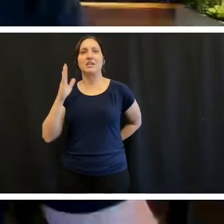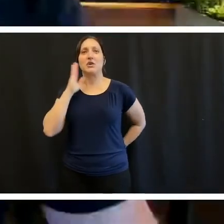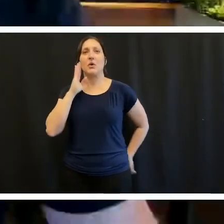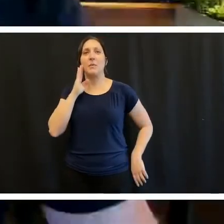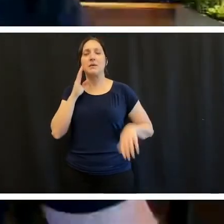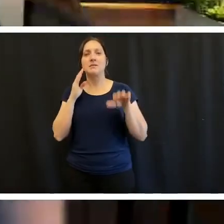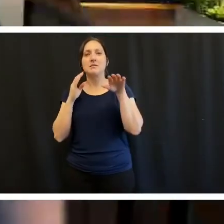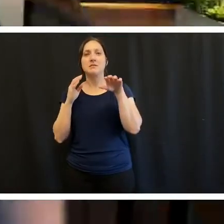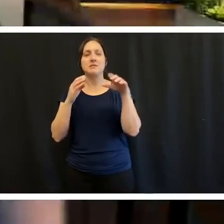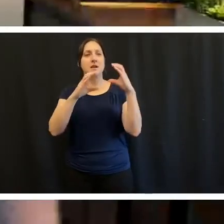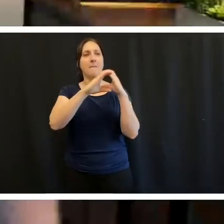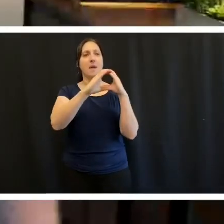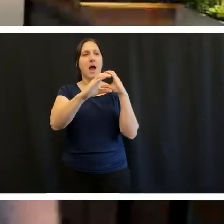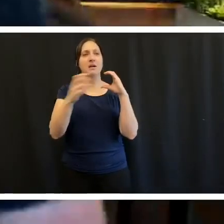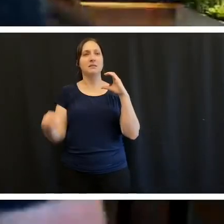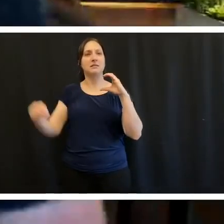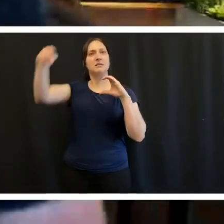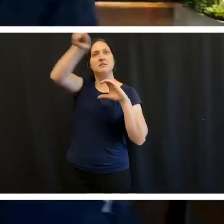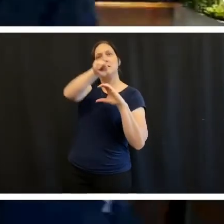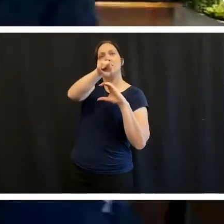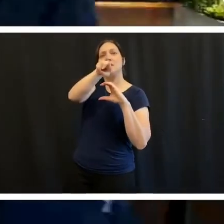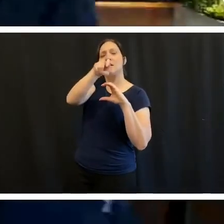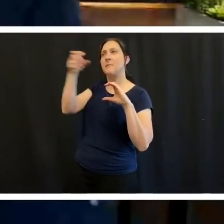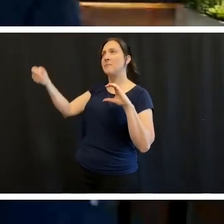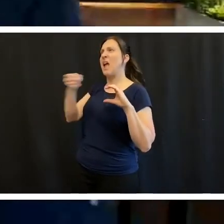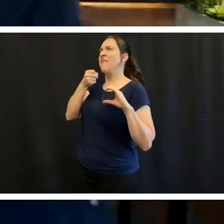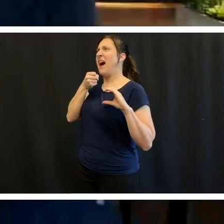on top of the bus. - That's great.